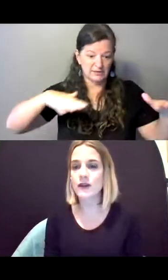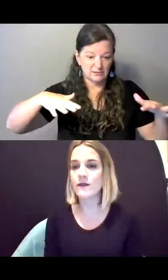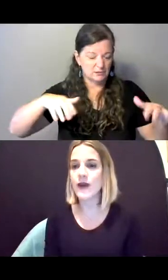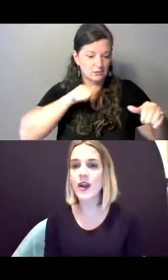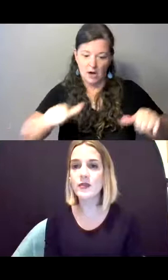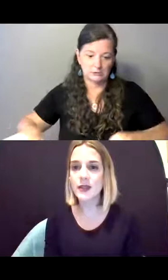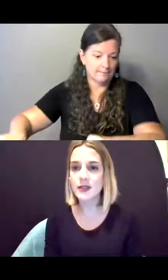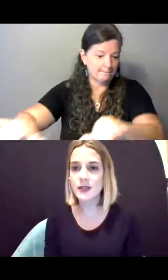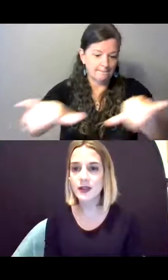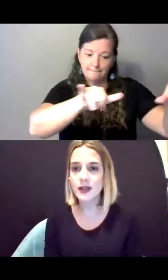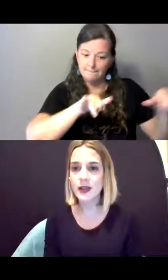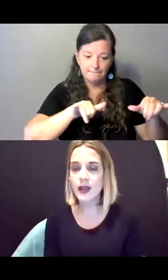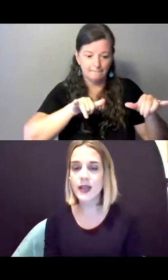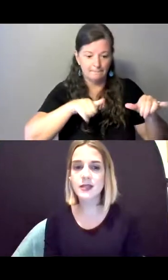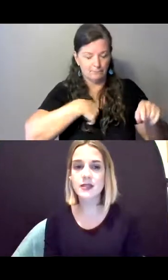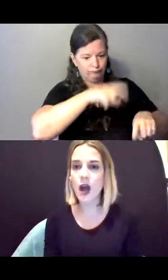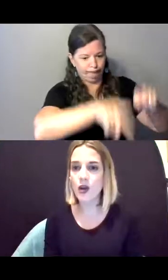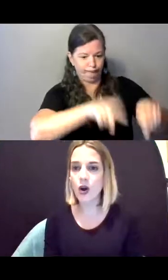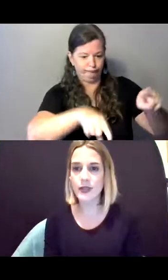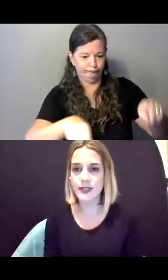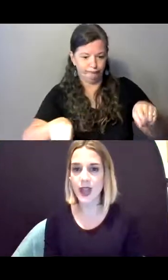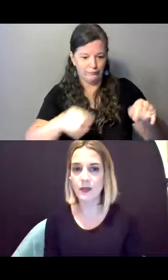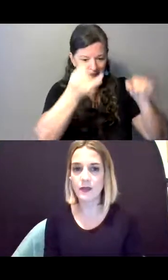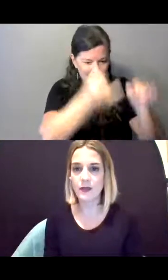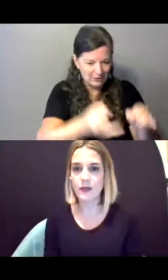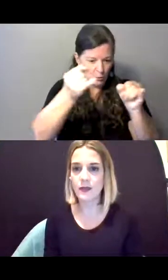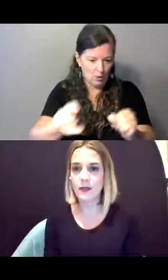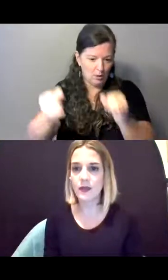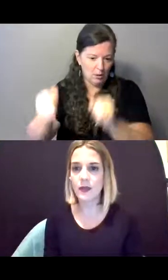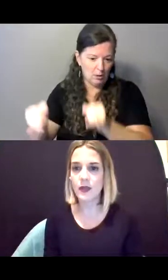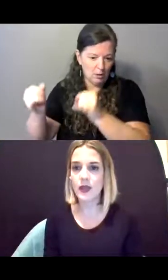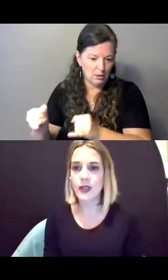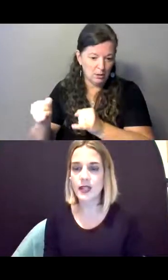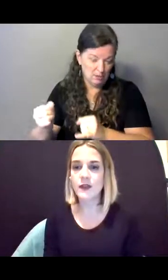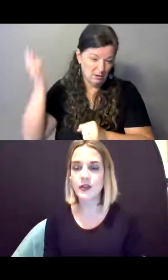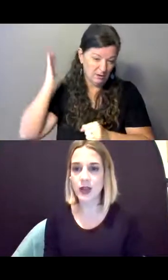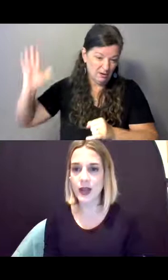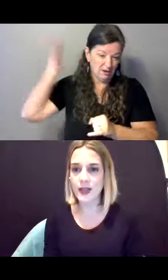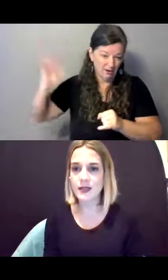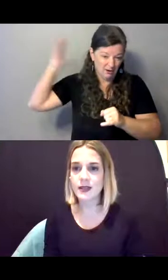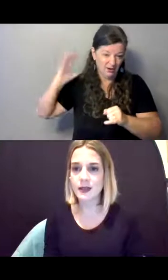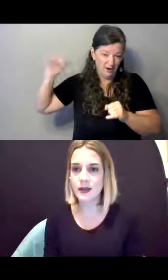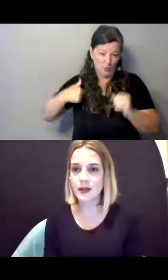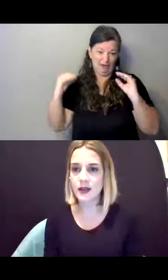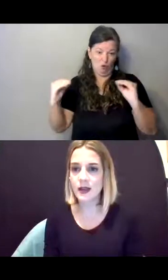their environment is not all the same. It's individualized.